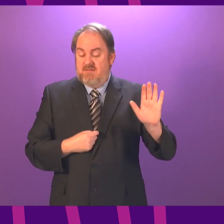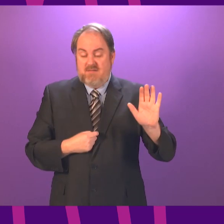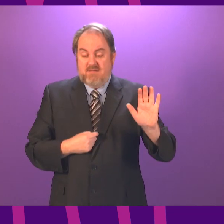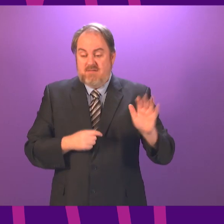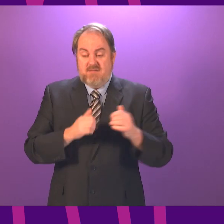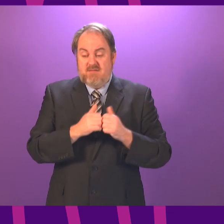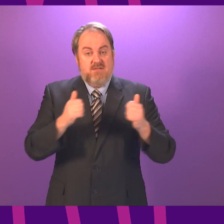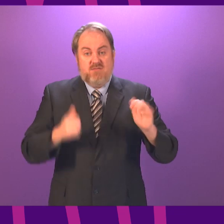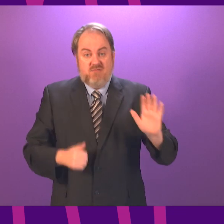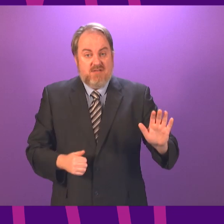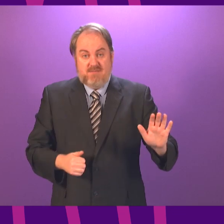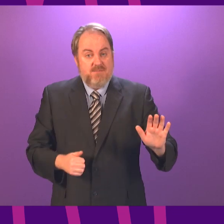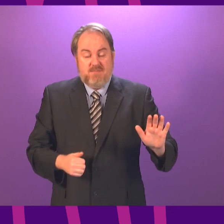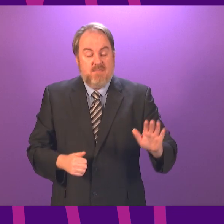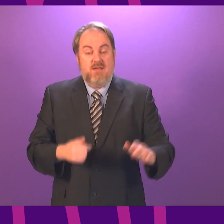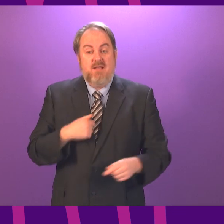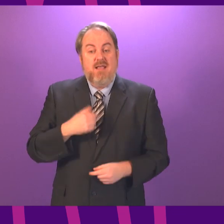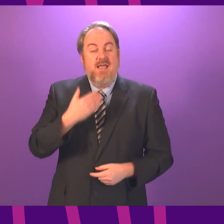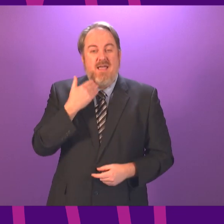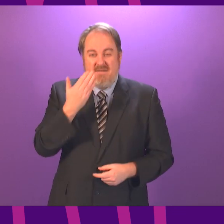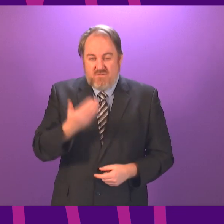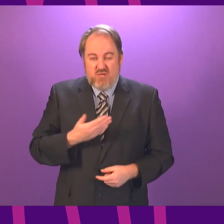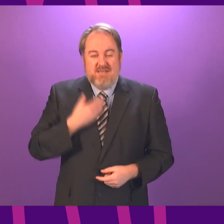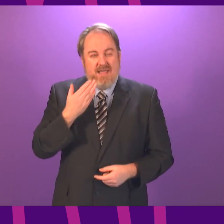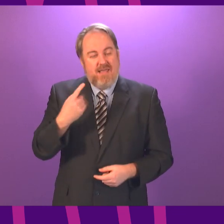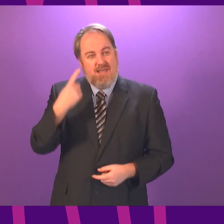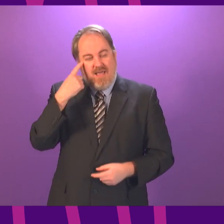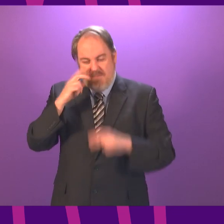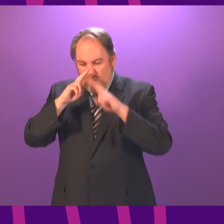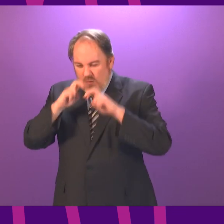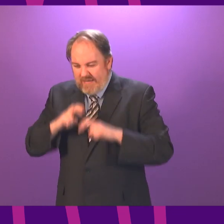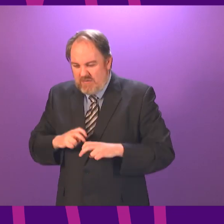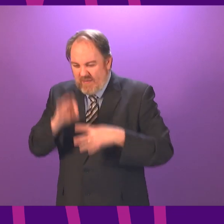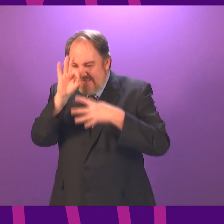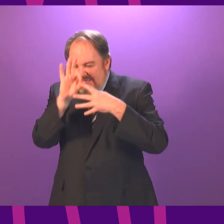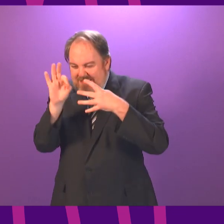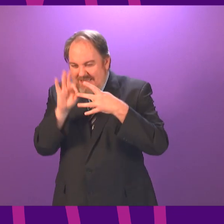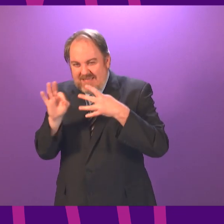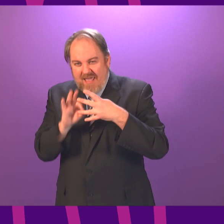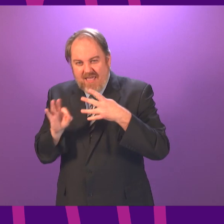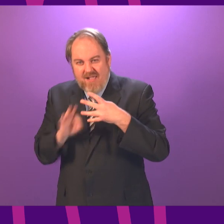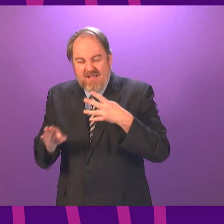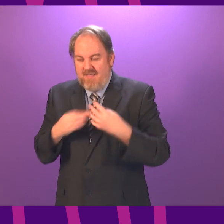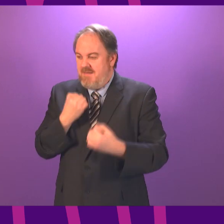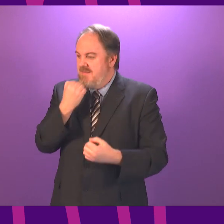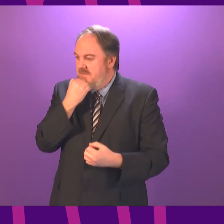each and every day dealing with the fine detail of the issues; that is what I try to share